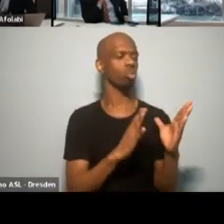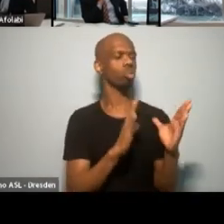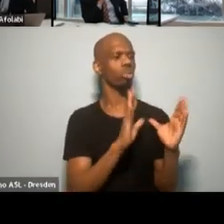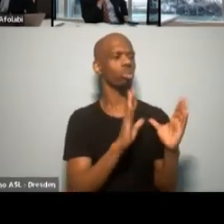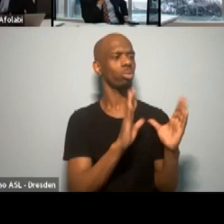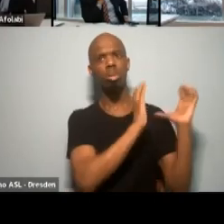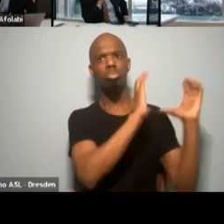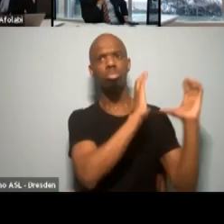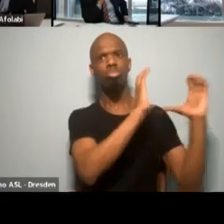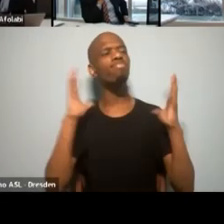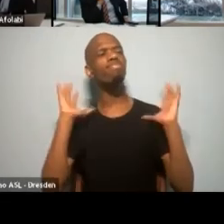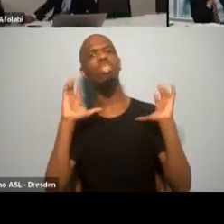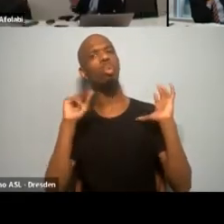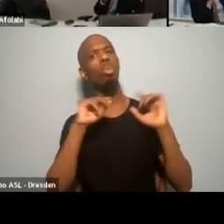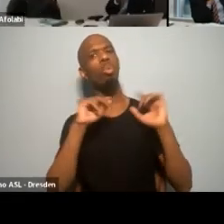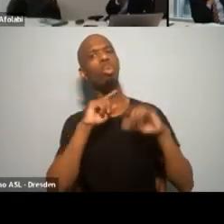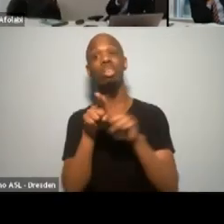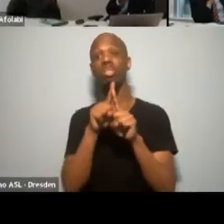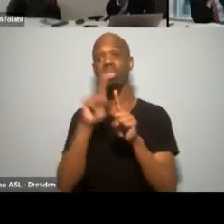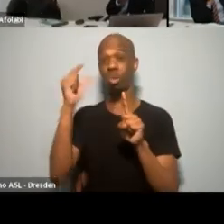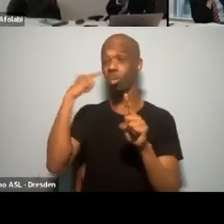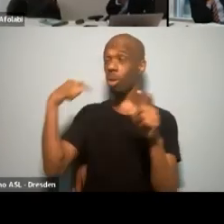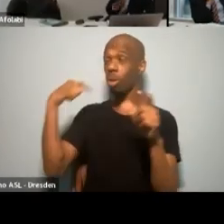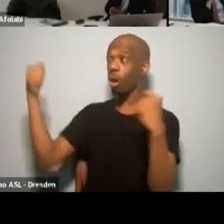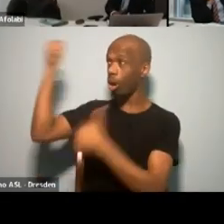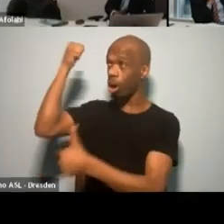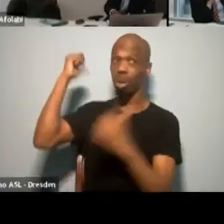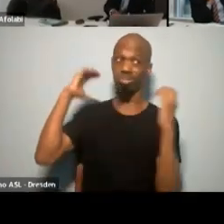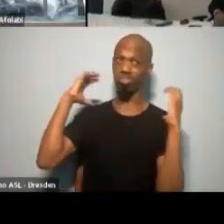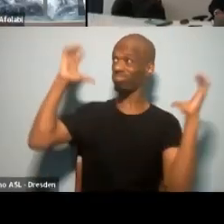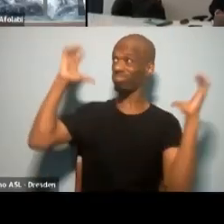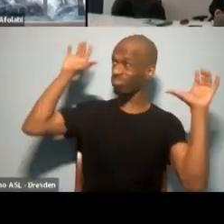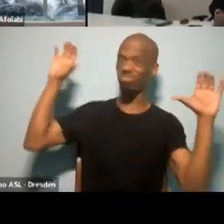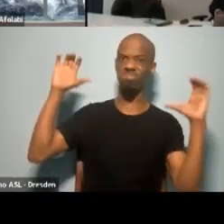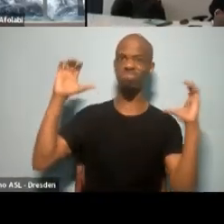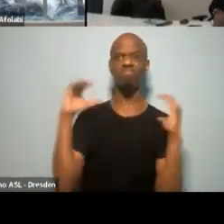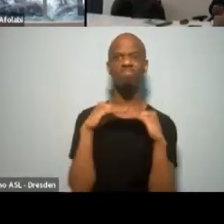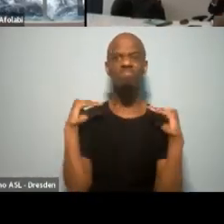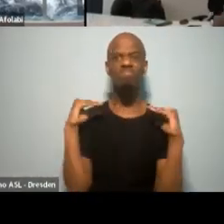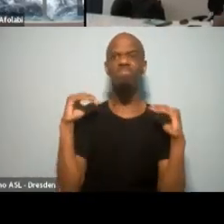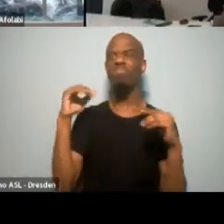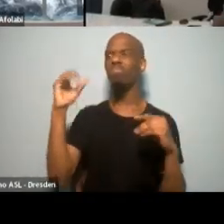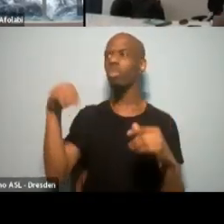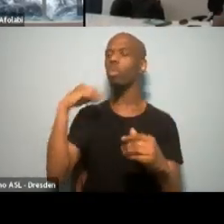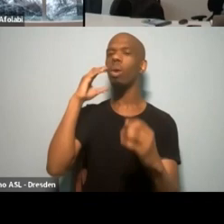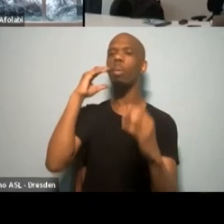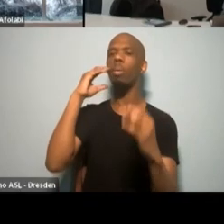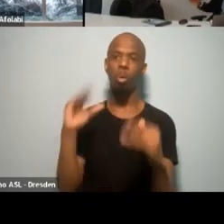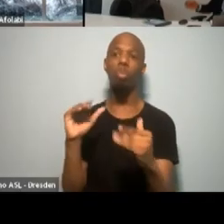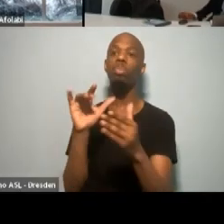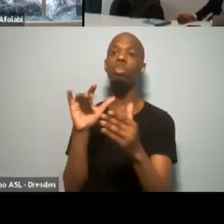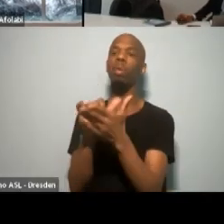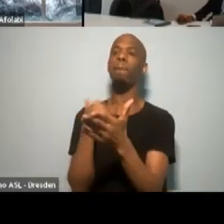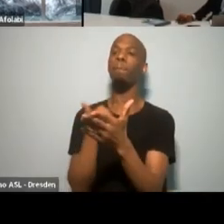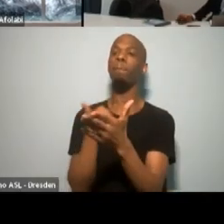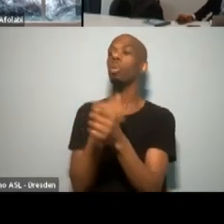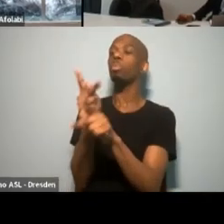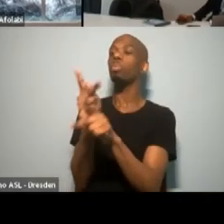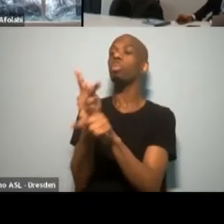So I think what the government perhaps, I hope they are reading some of the outputs that we're producing. We see a sense of that in some ways.